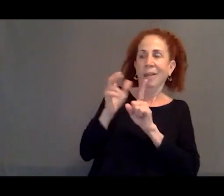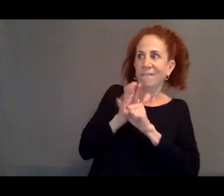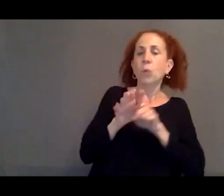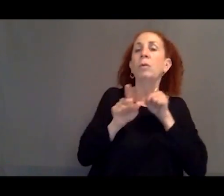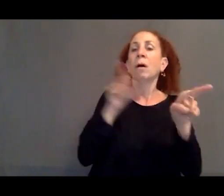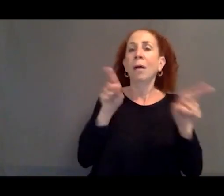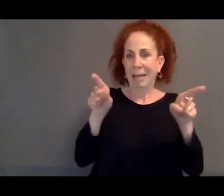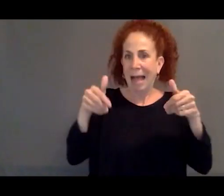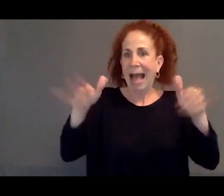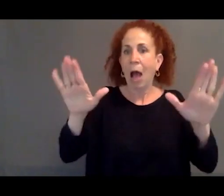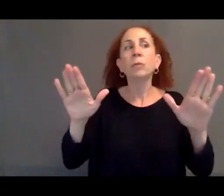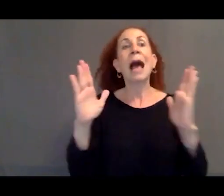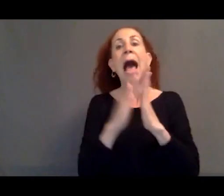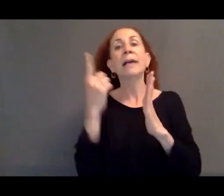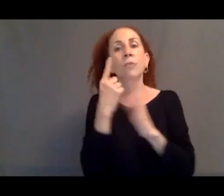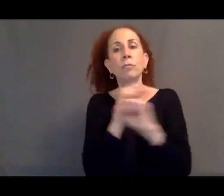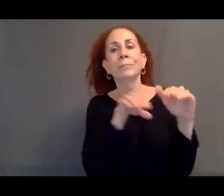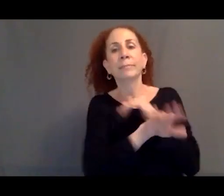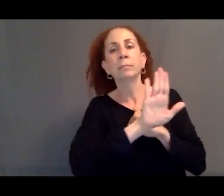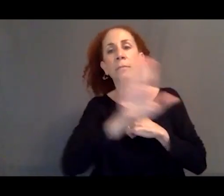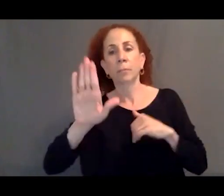And so the UNHCR, which, again, was founded after the Second